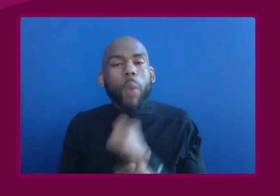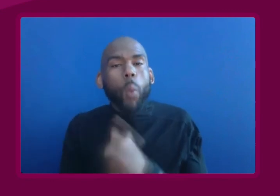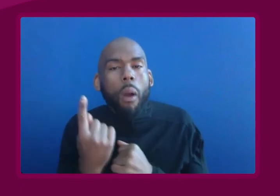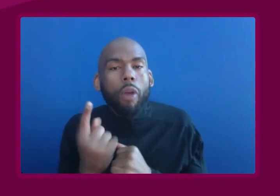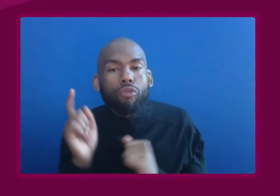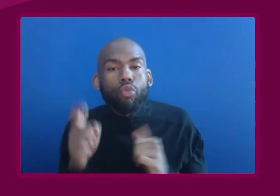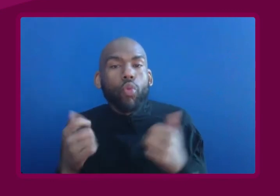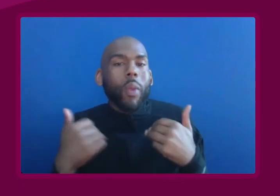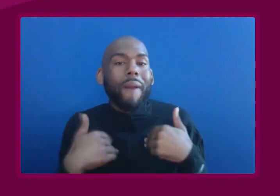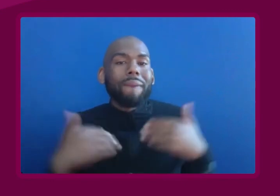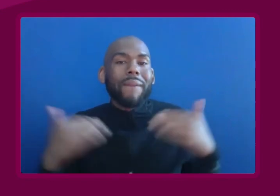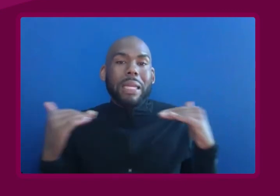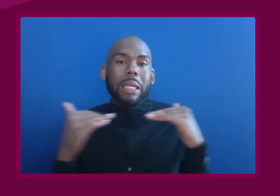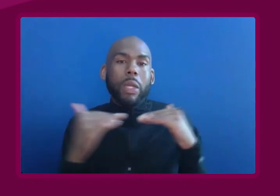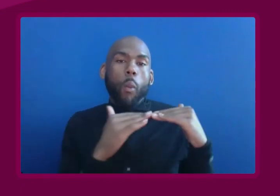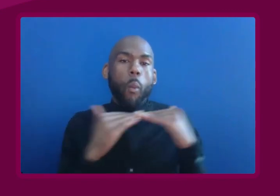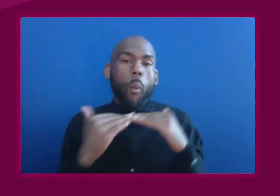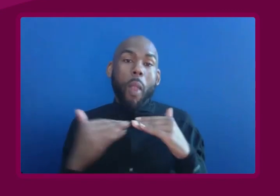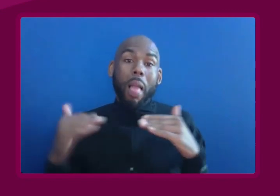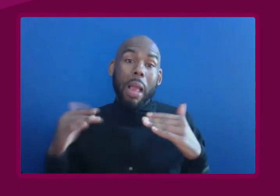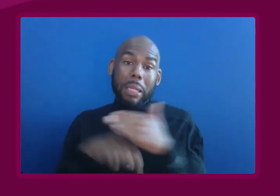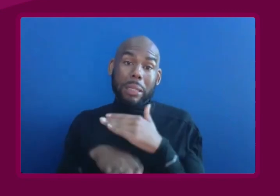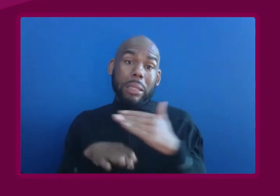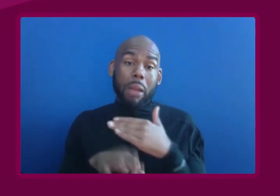everyone should have equal access.